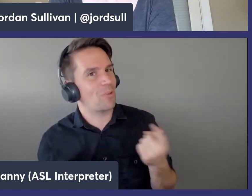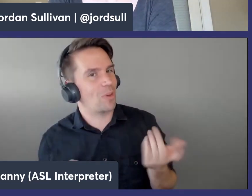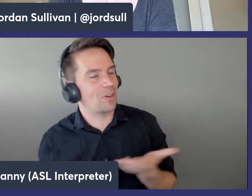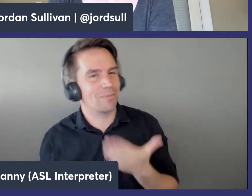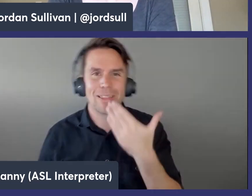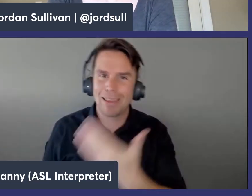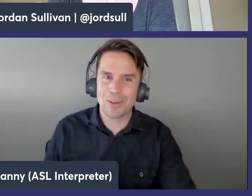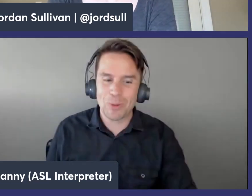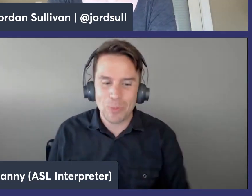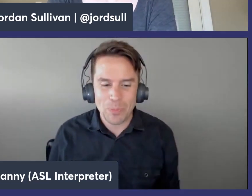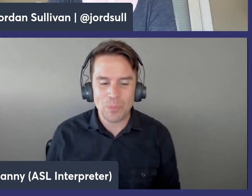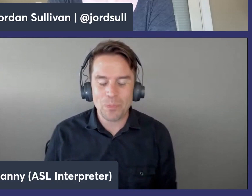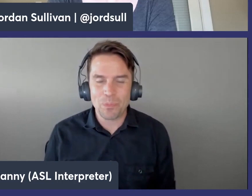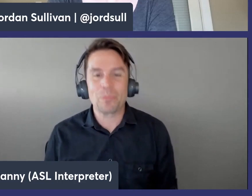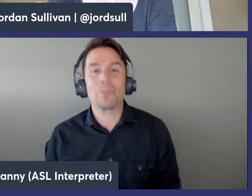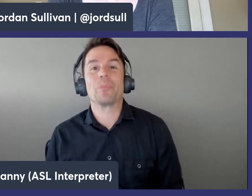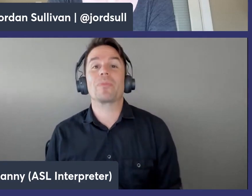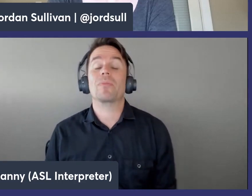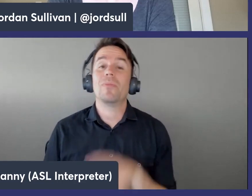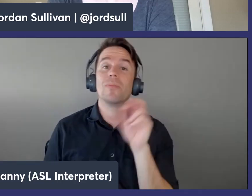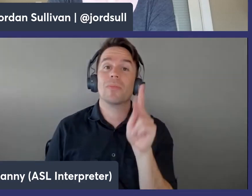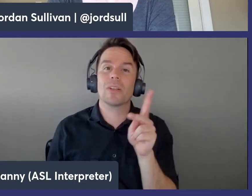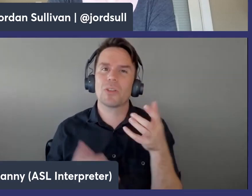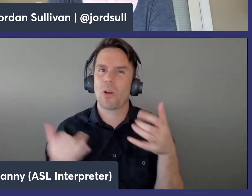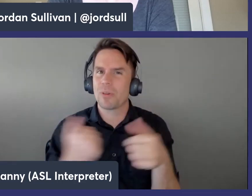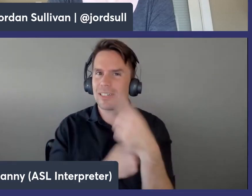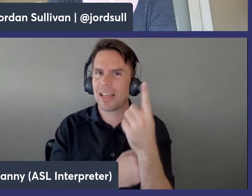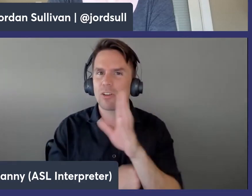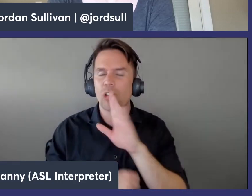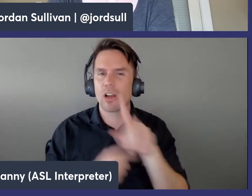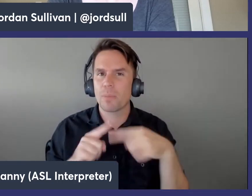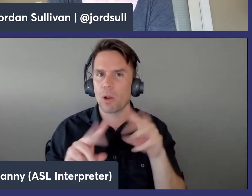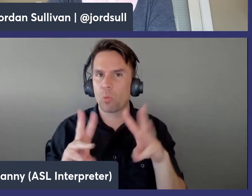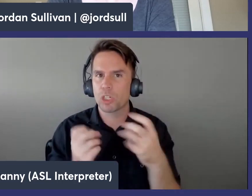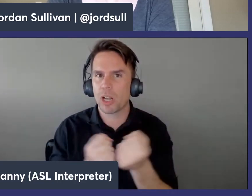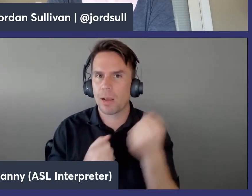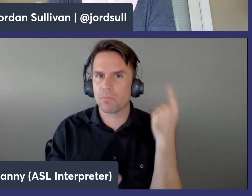So today, you're gonna talk about a workshop, right? Can you tell us a little bit about that,